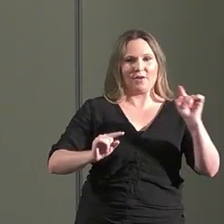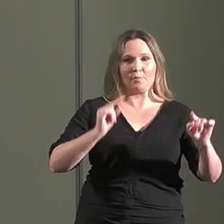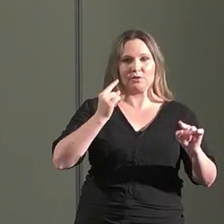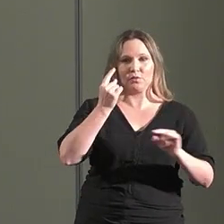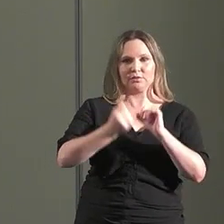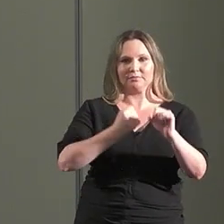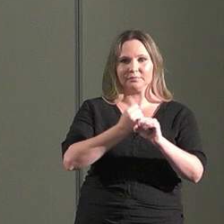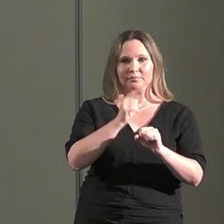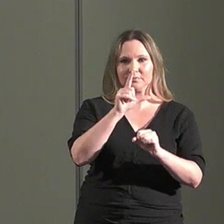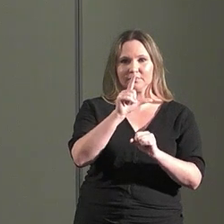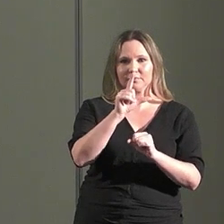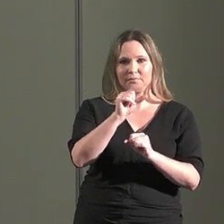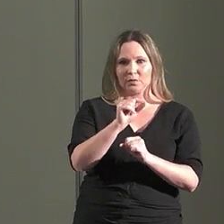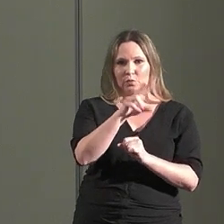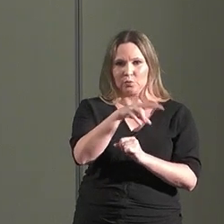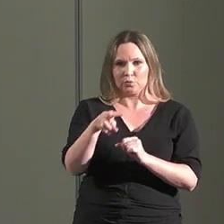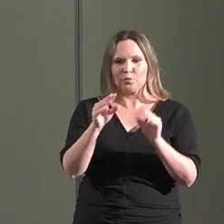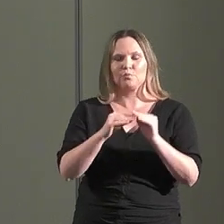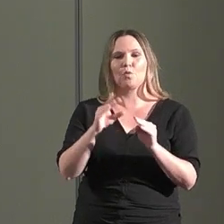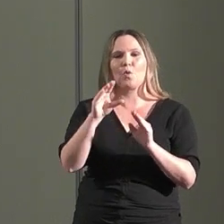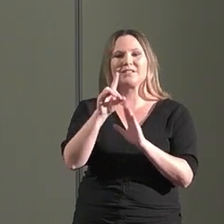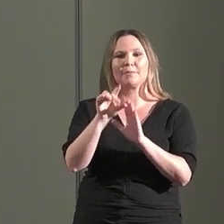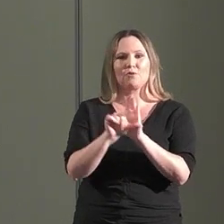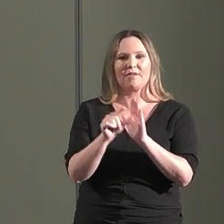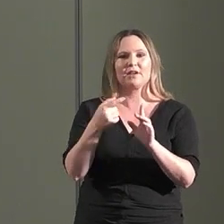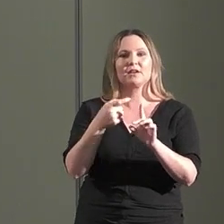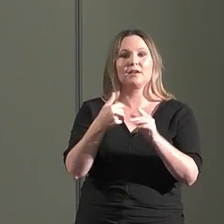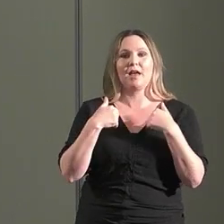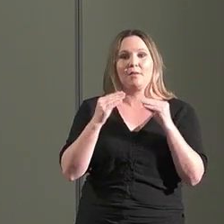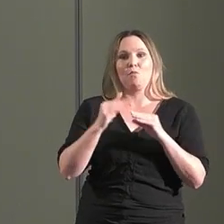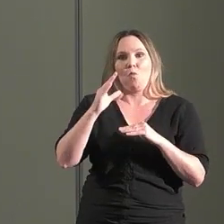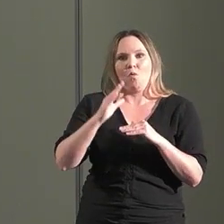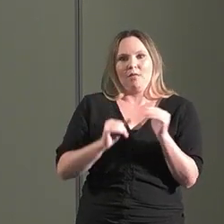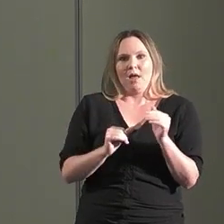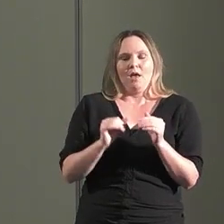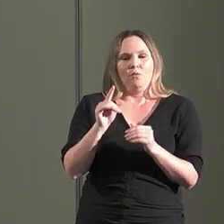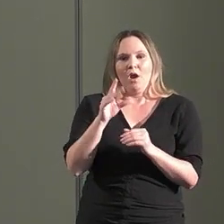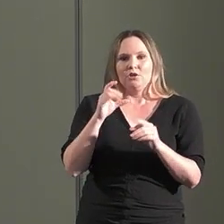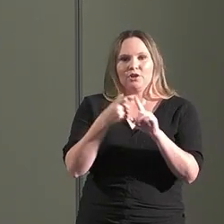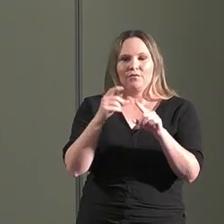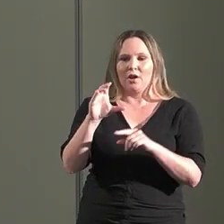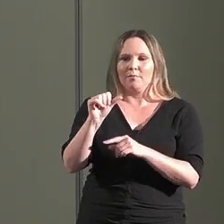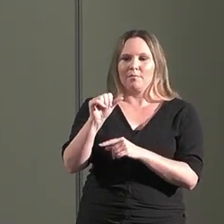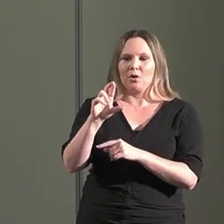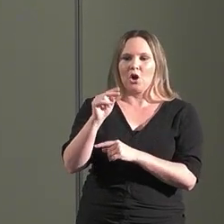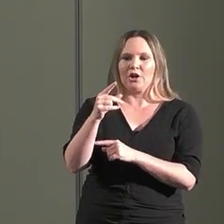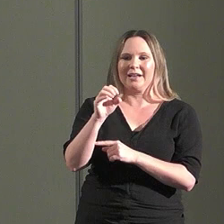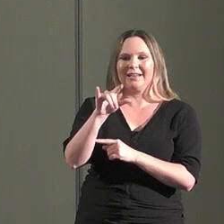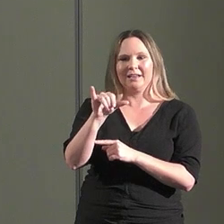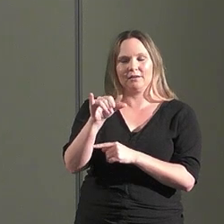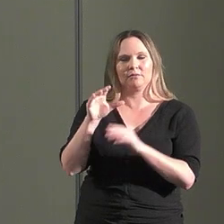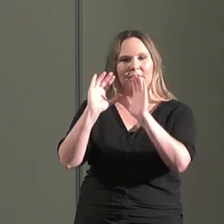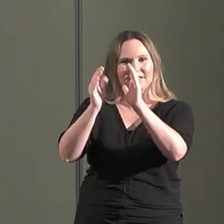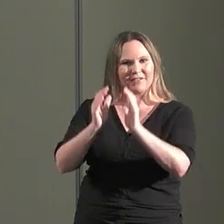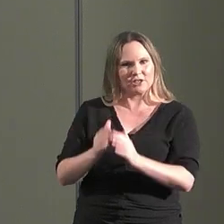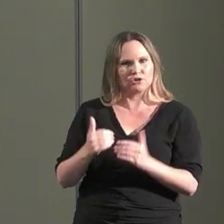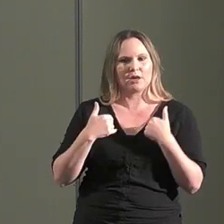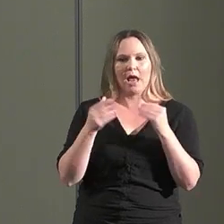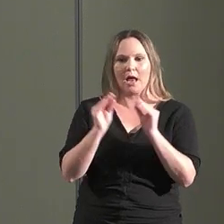More demographic we had 100 variables from the Carnegie Dataset and policy variables